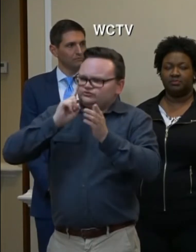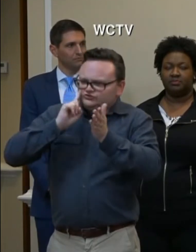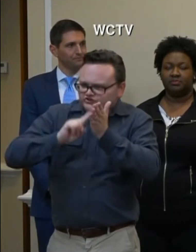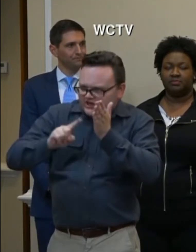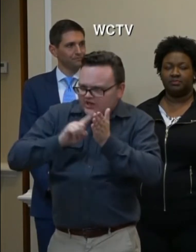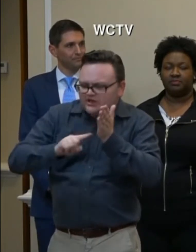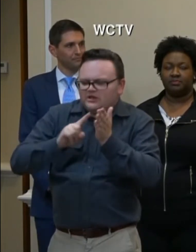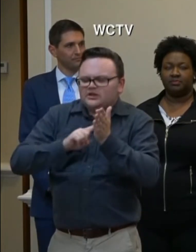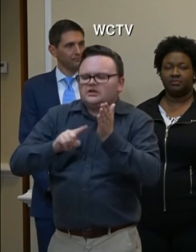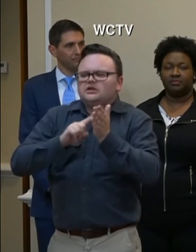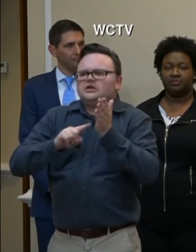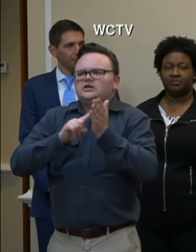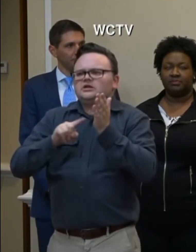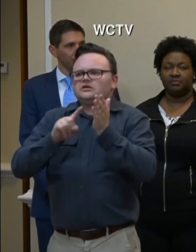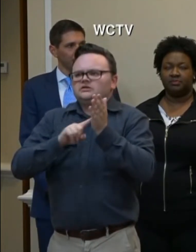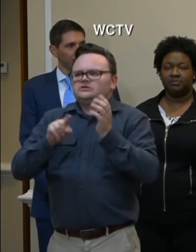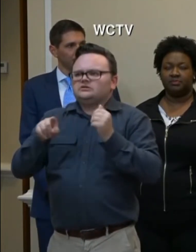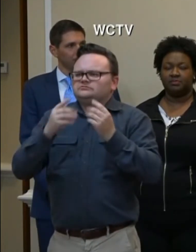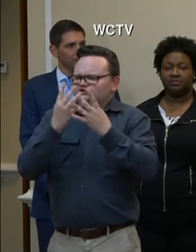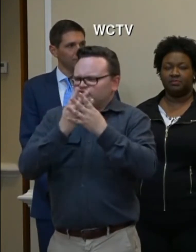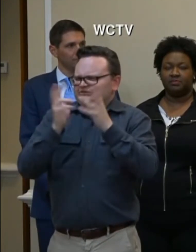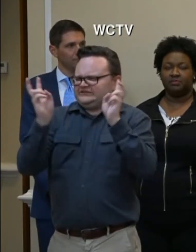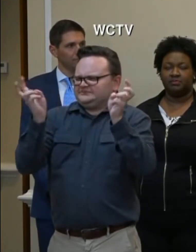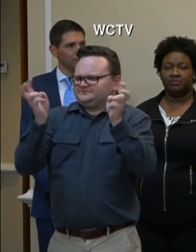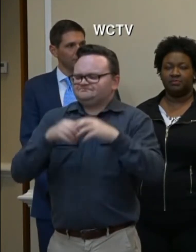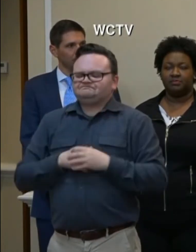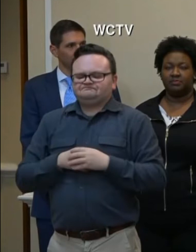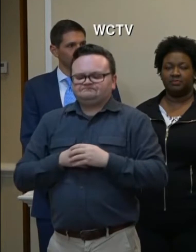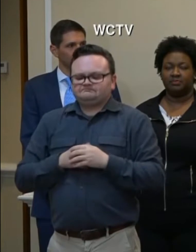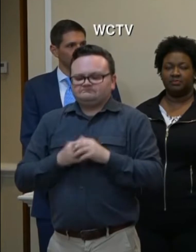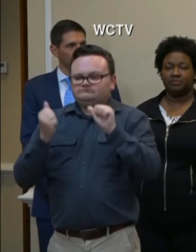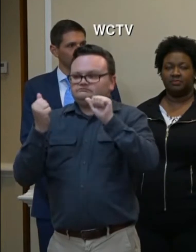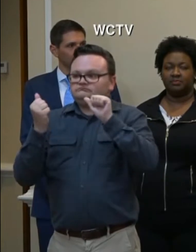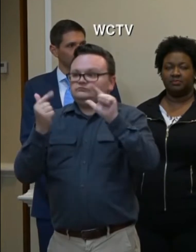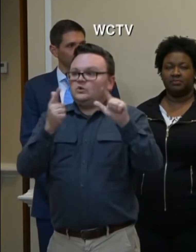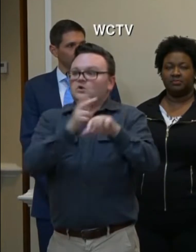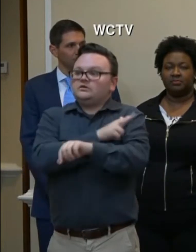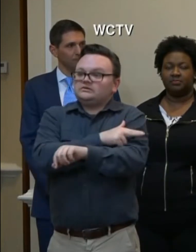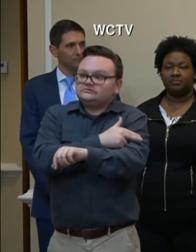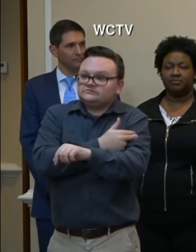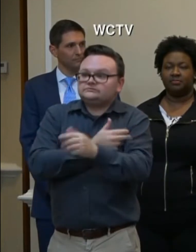facility must have the necessary tools at their disposal to keep patients and